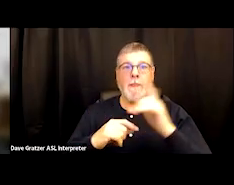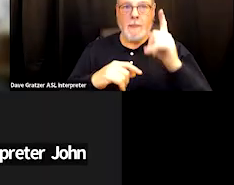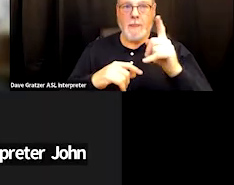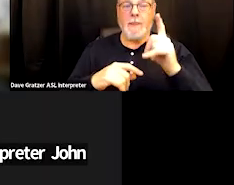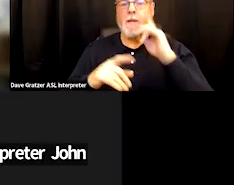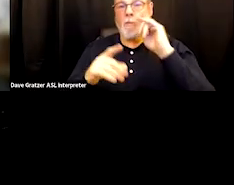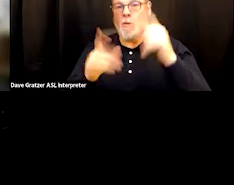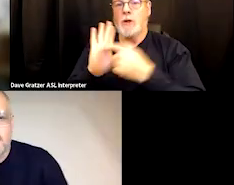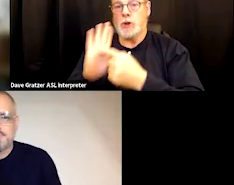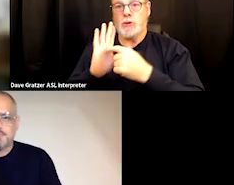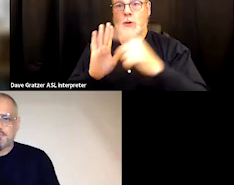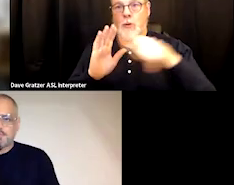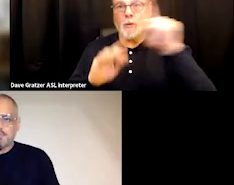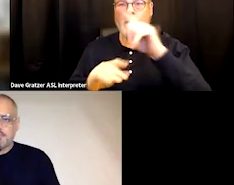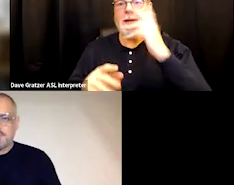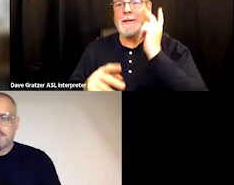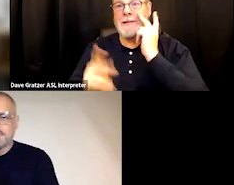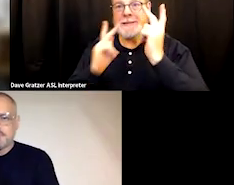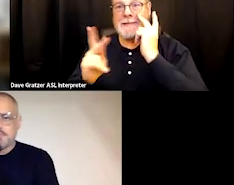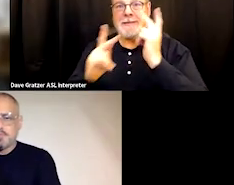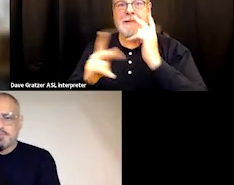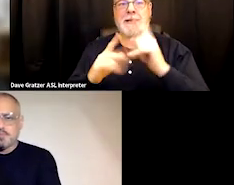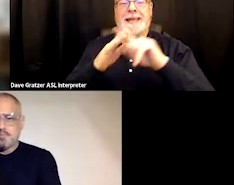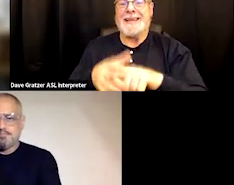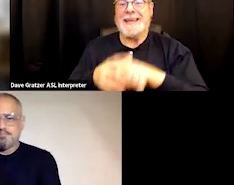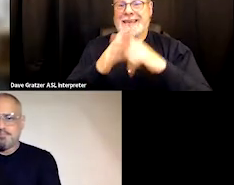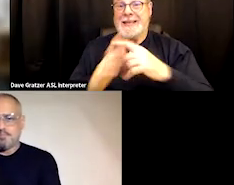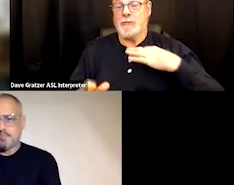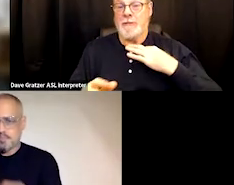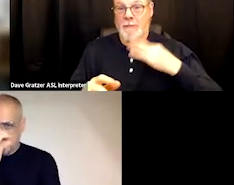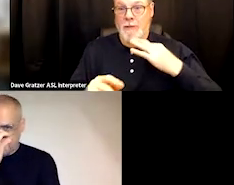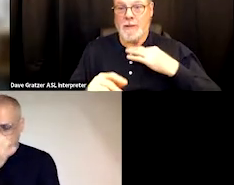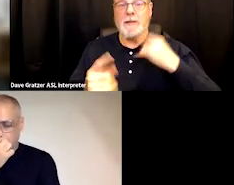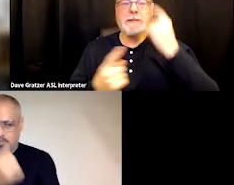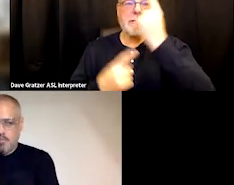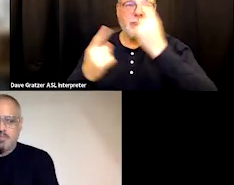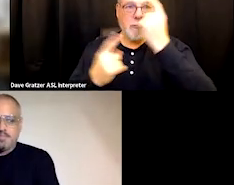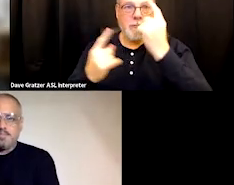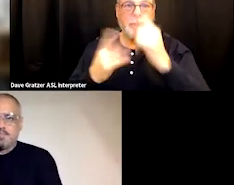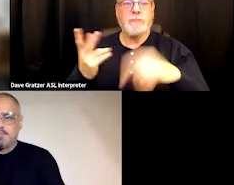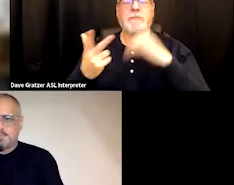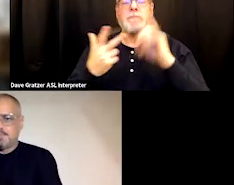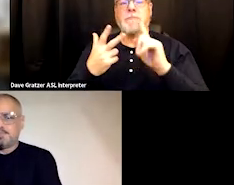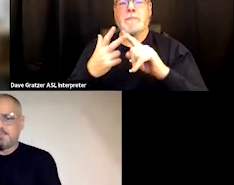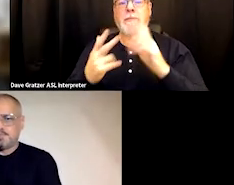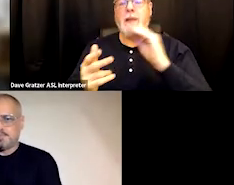So you can see your approval rate on initial applications, reconsiderations, and appeals,